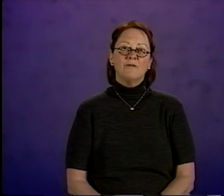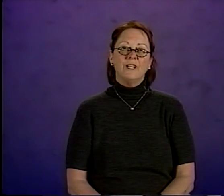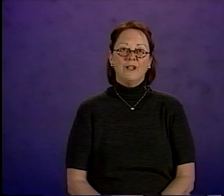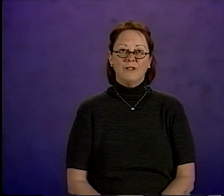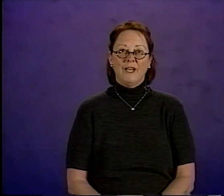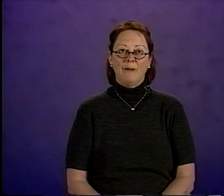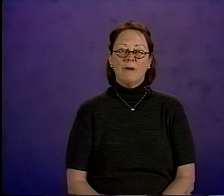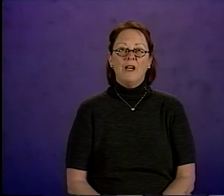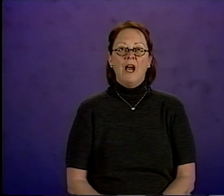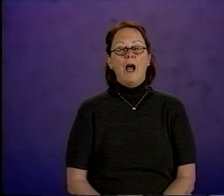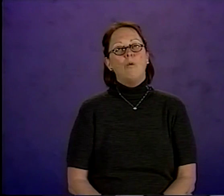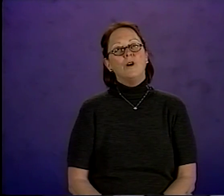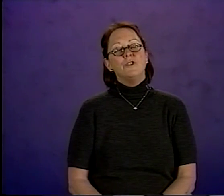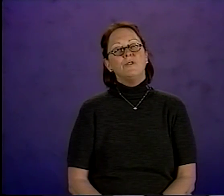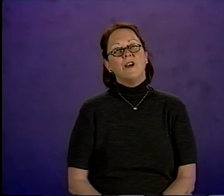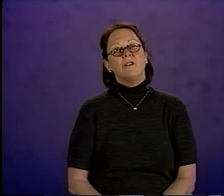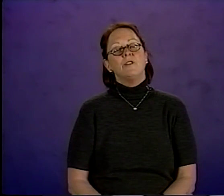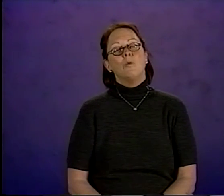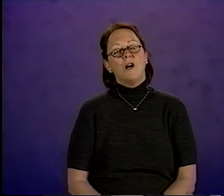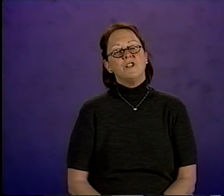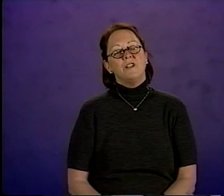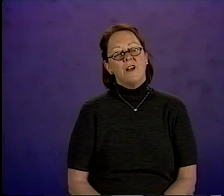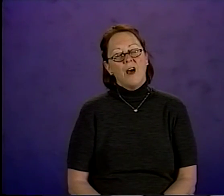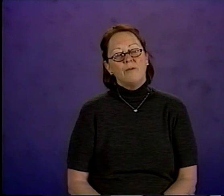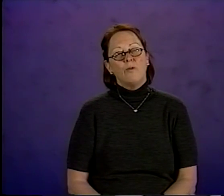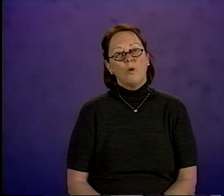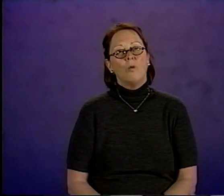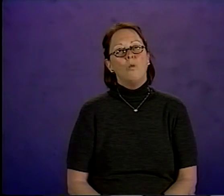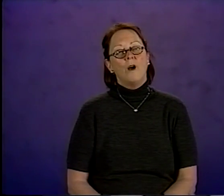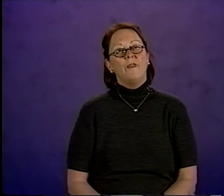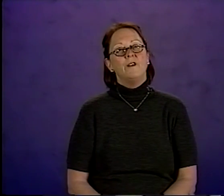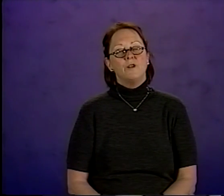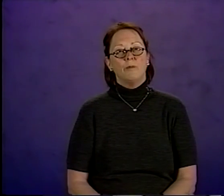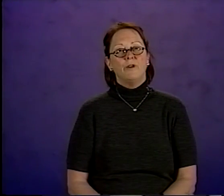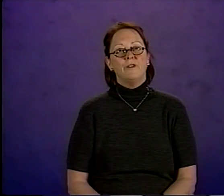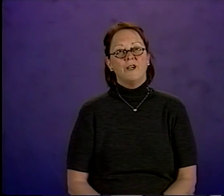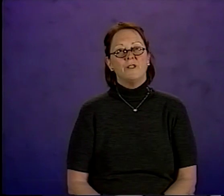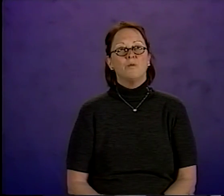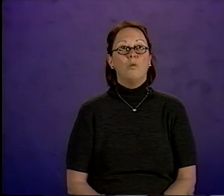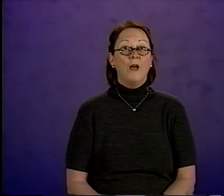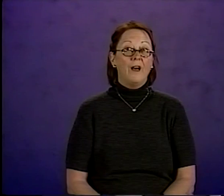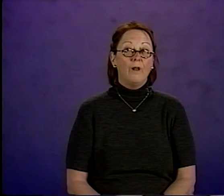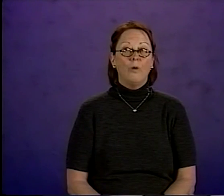videotape. I want you not to watch it not for what the interpreter does well